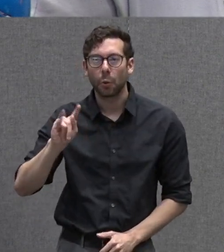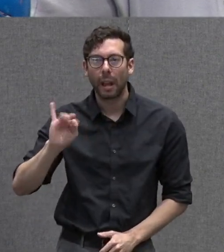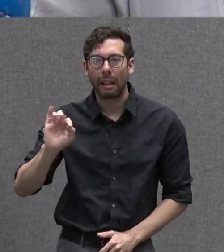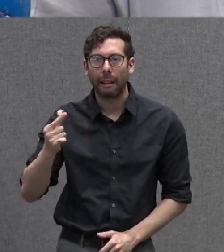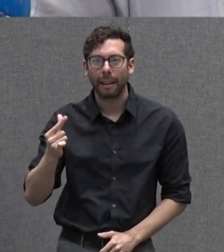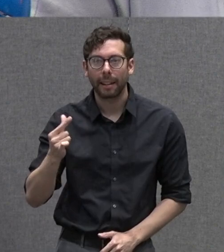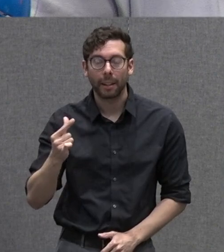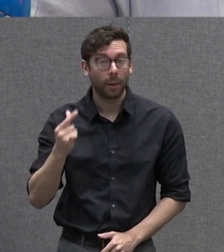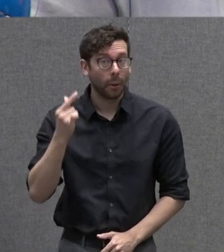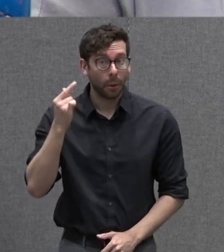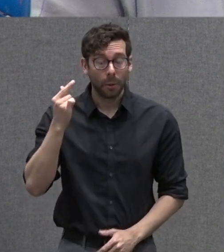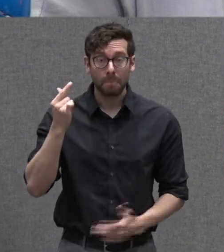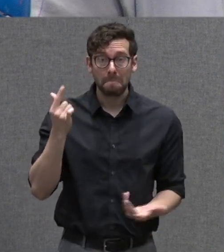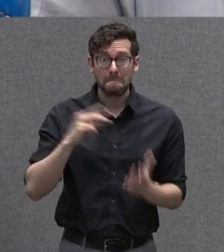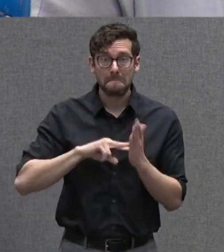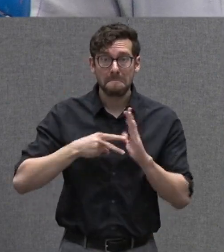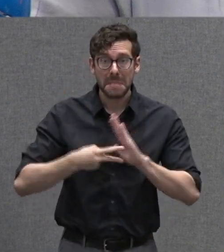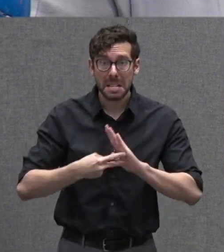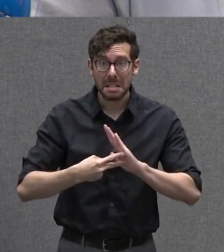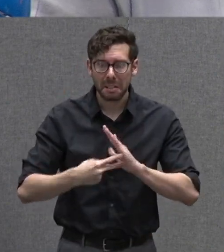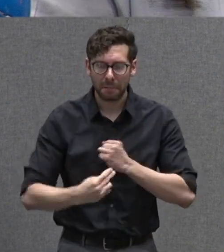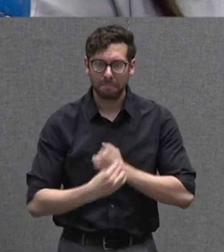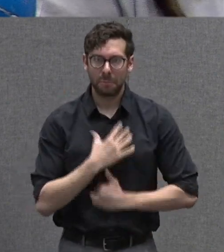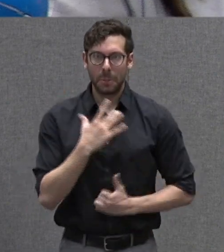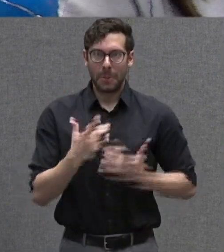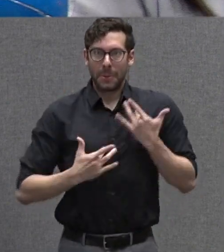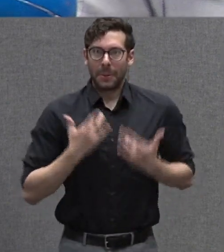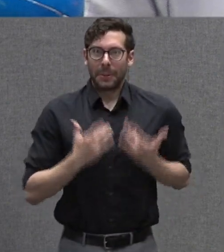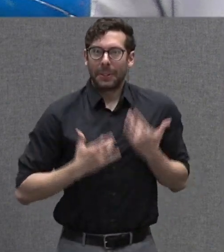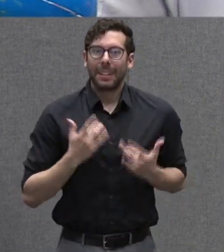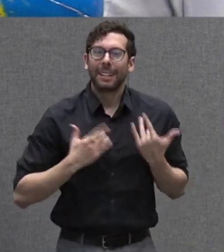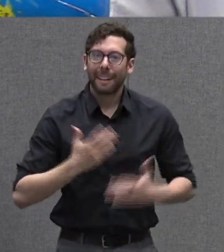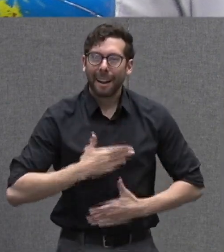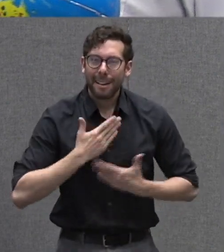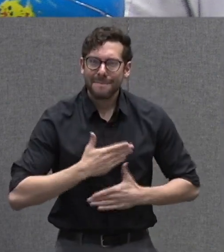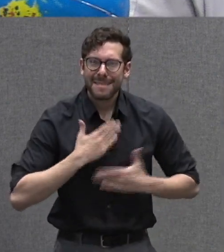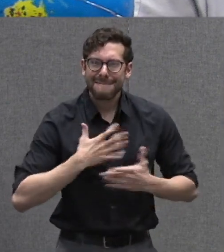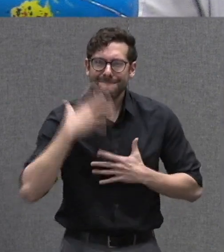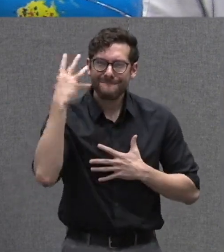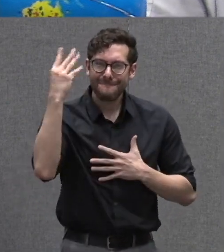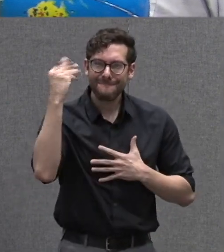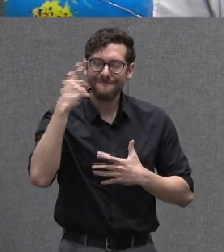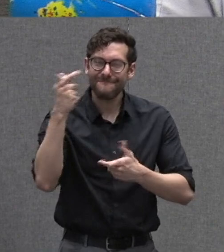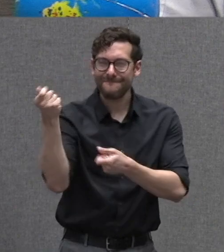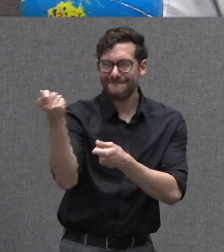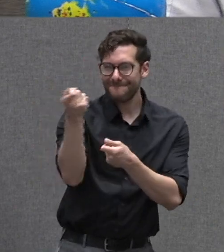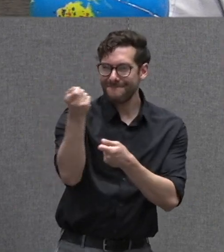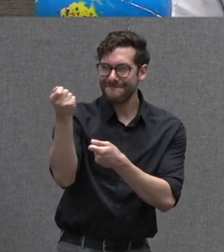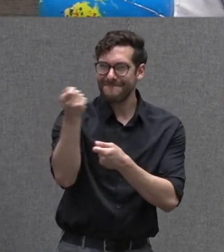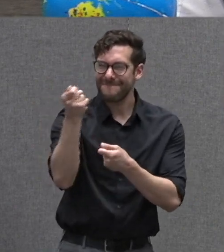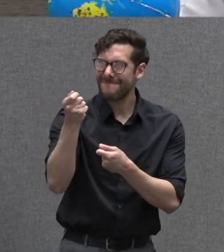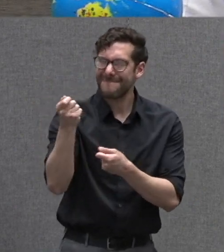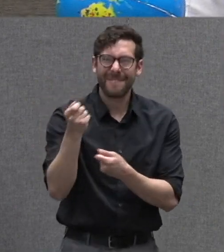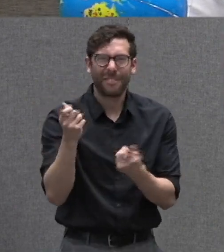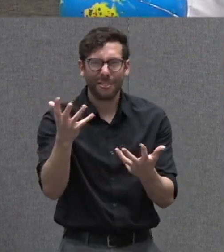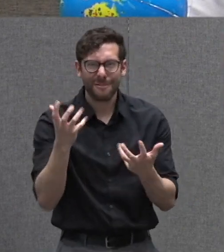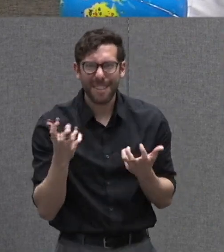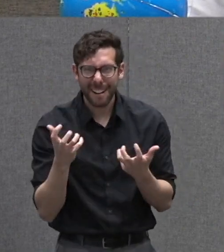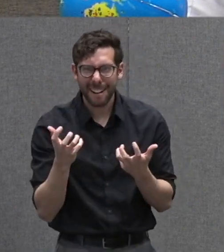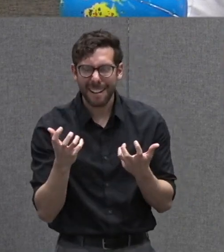that makes you excited and happy. It's something that you really want to go and do because it brings joy to you.